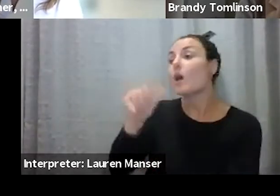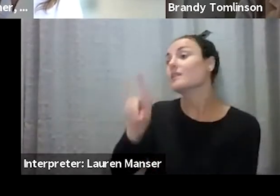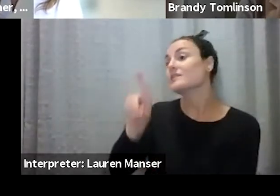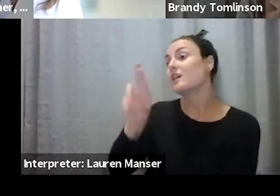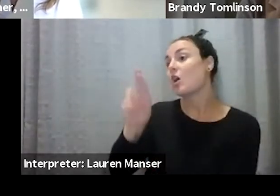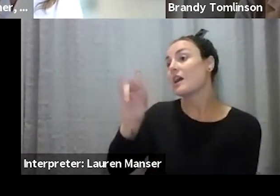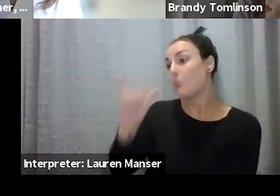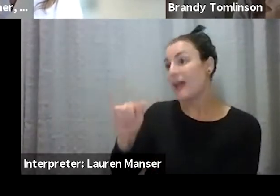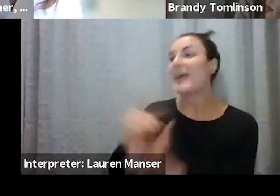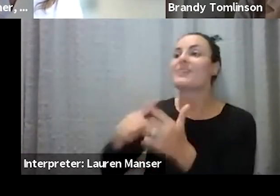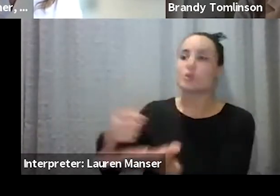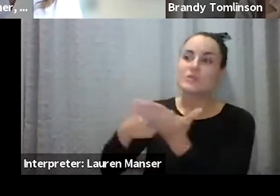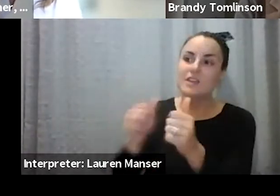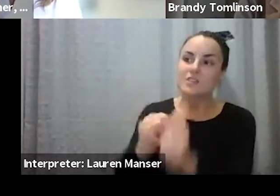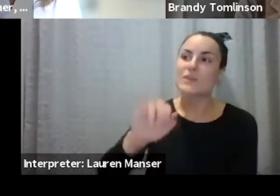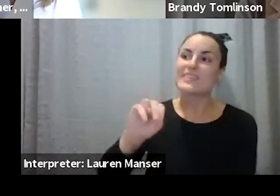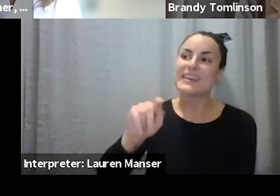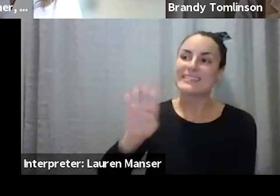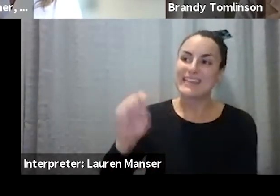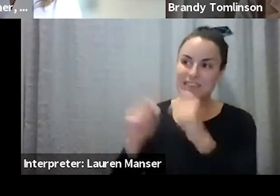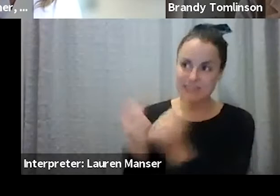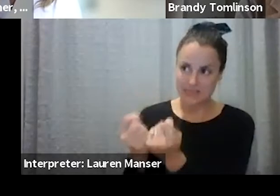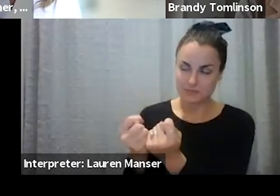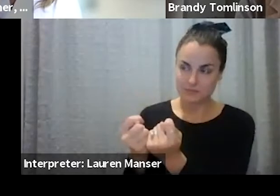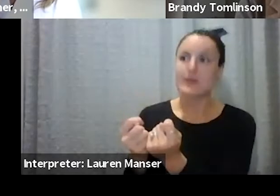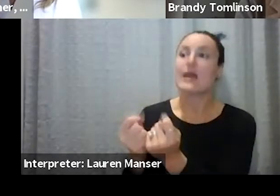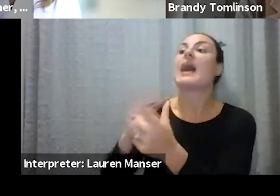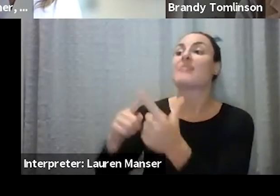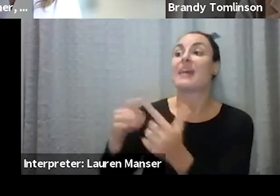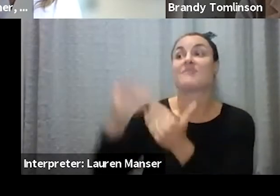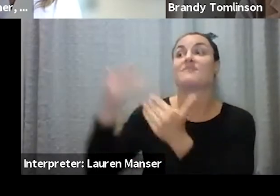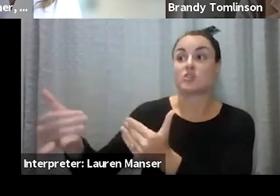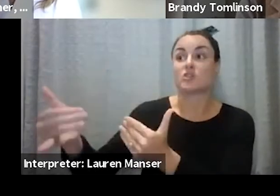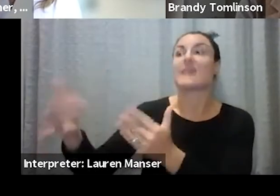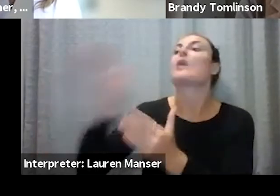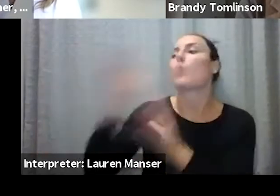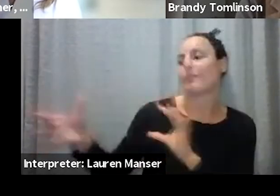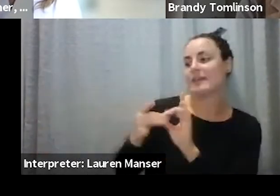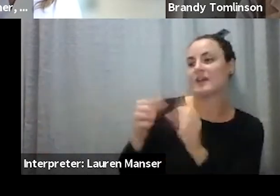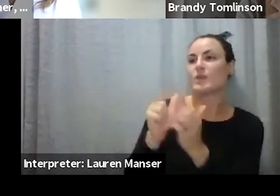and then eventually you will in this circumstance, be connected to an attorney like myself. I will review the concerns,